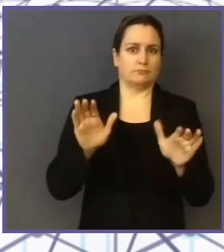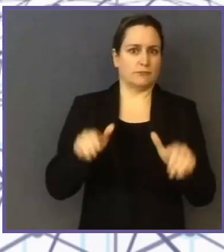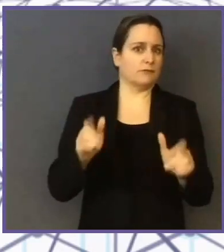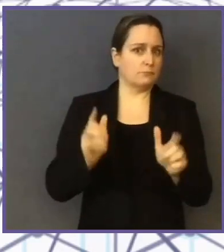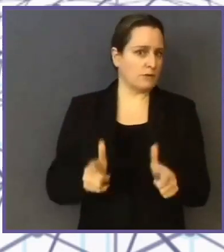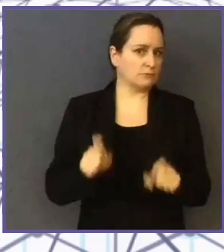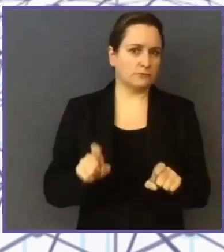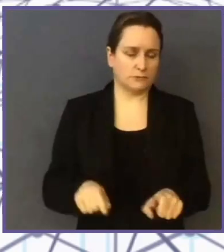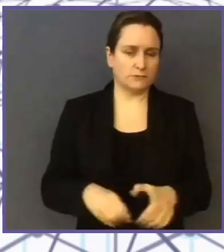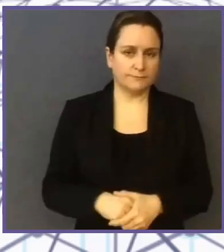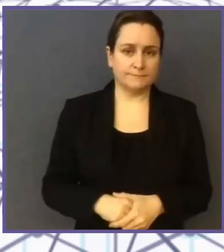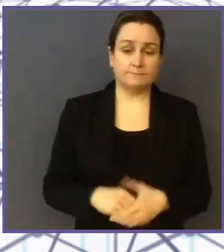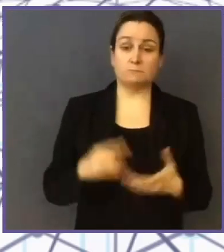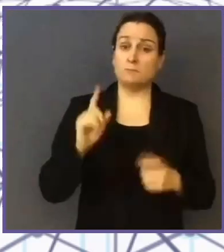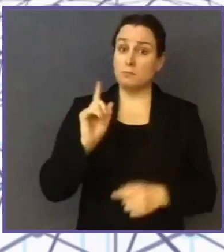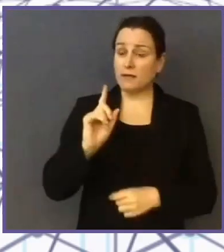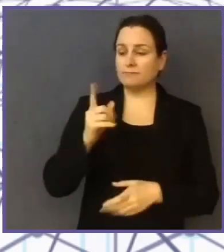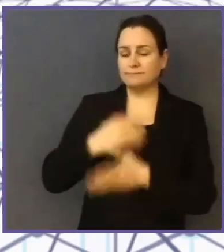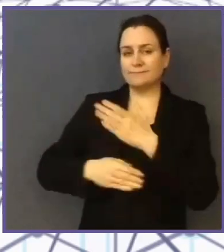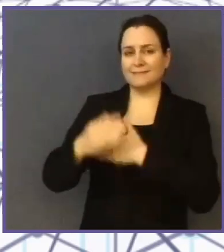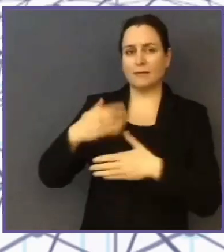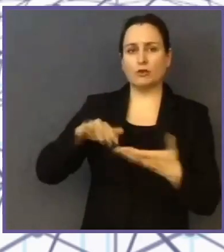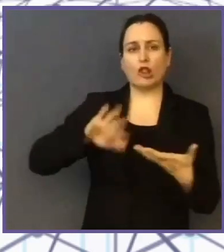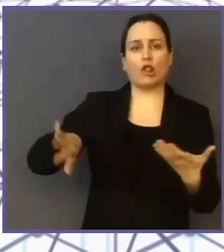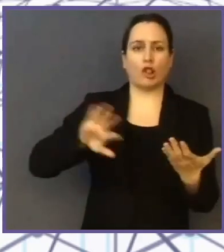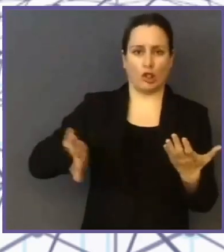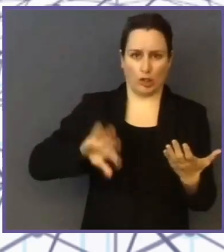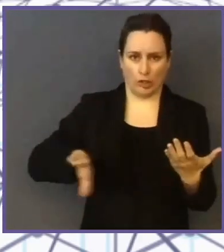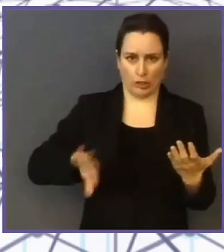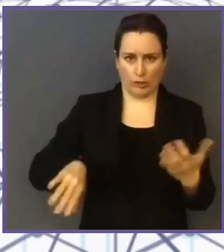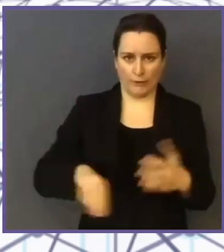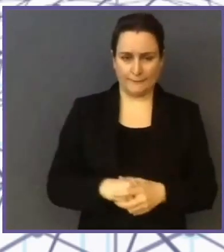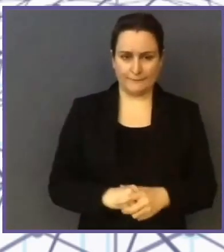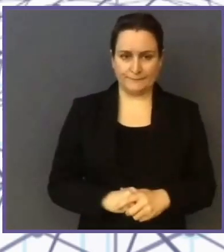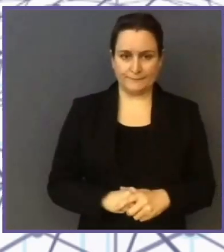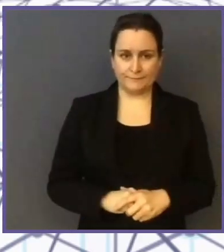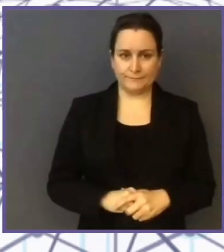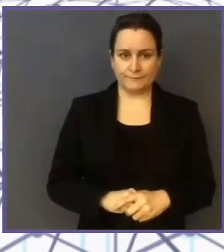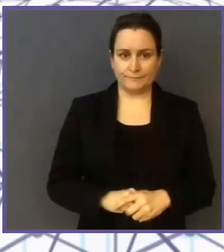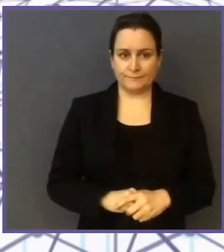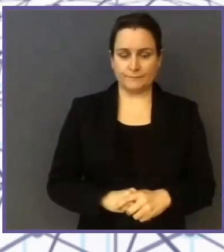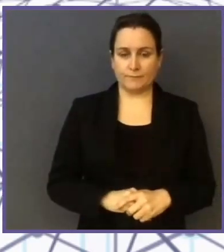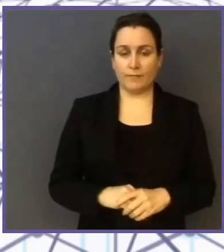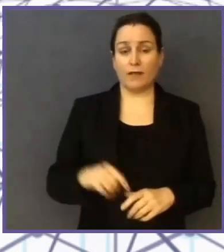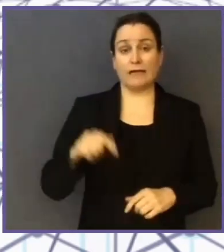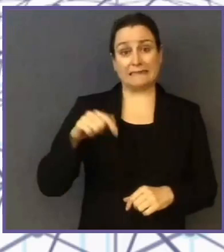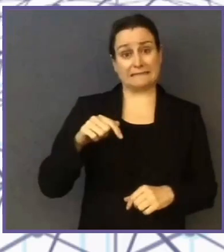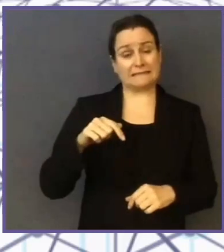Occupational therapy here plays a key role in advancing appropriate assistive technology provision.